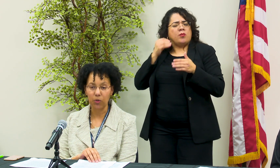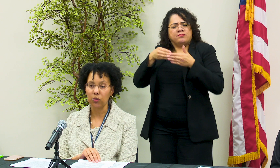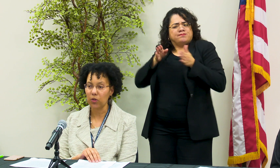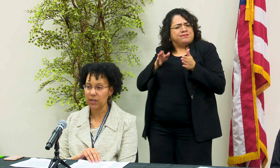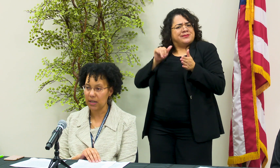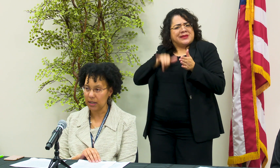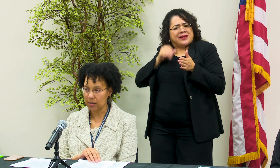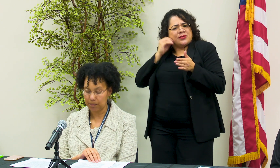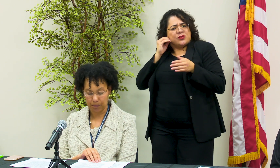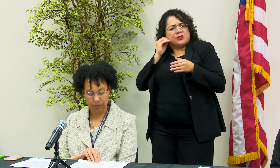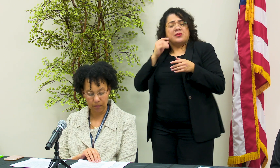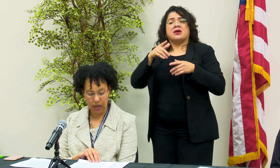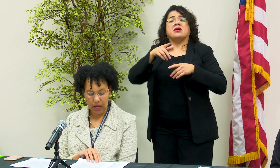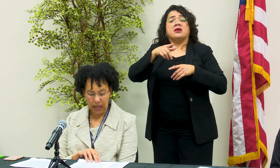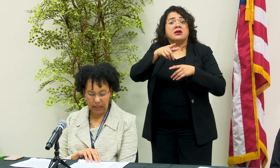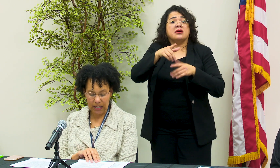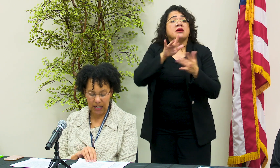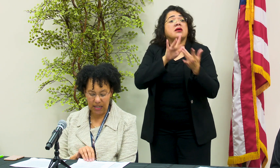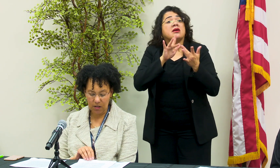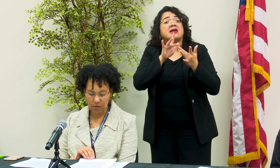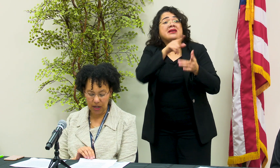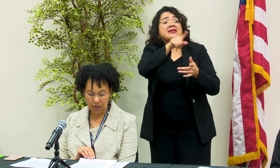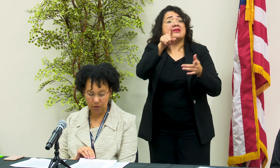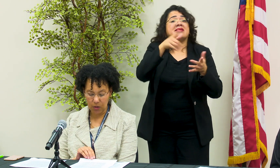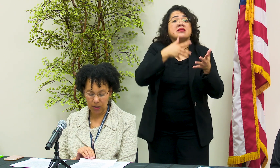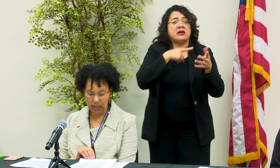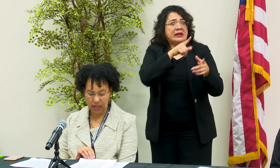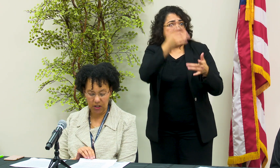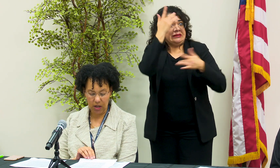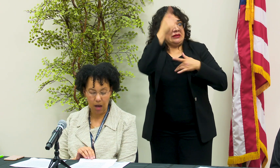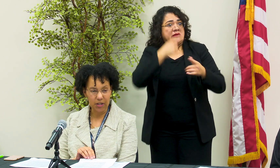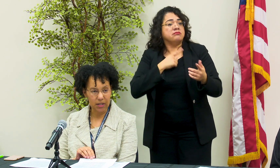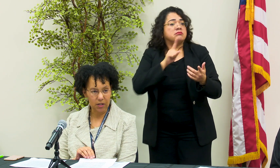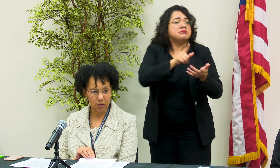who are sick. Clean and disinfect frequently touched objects and surfaces